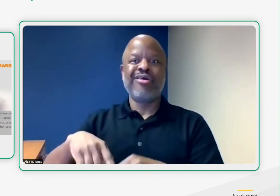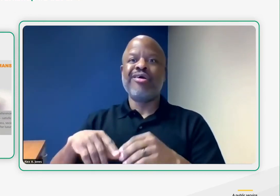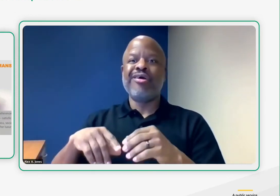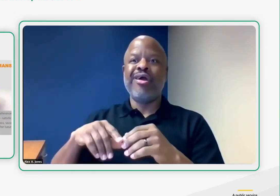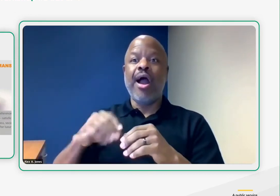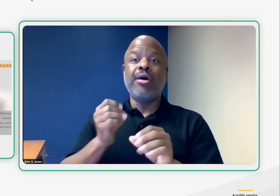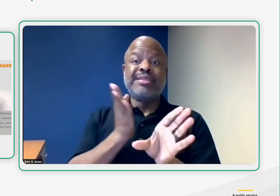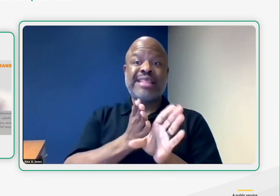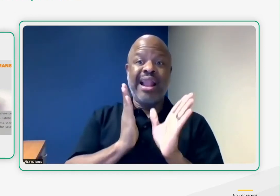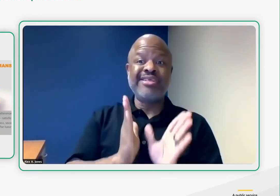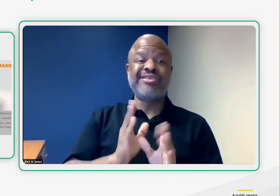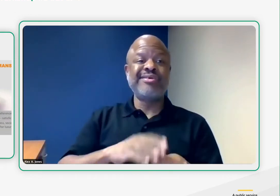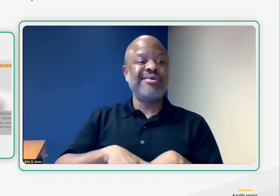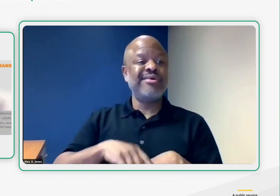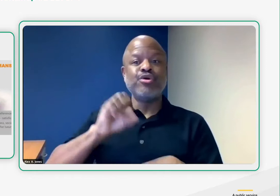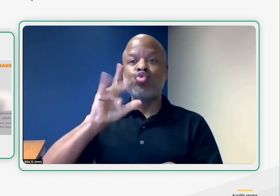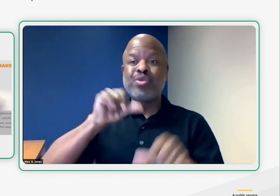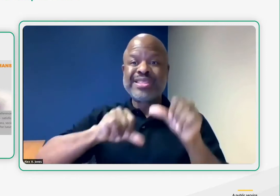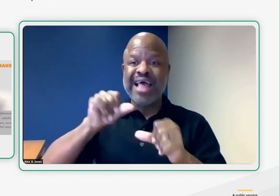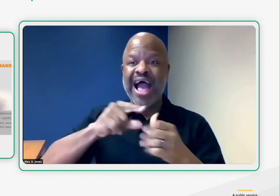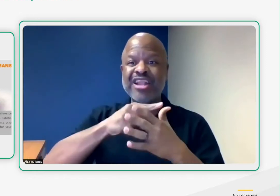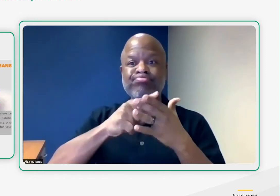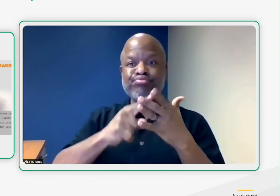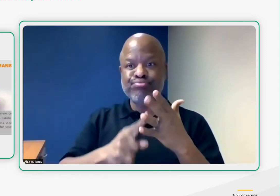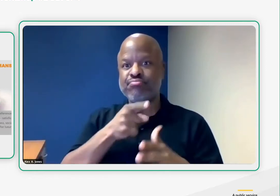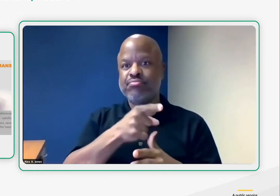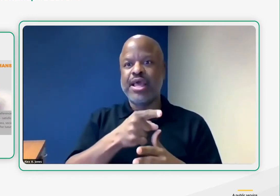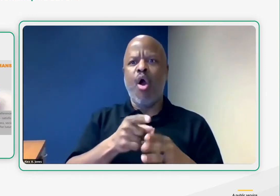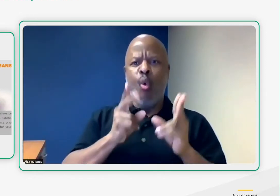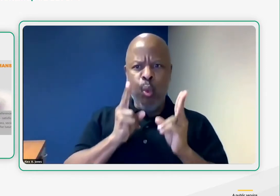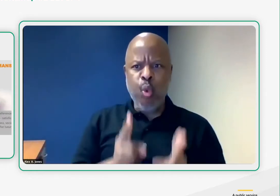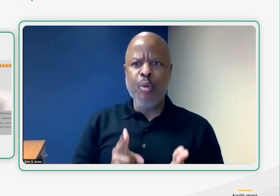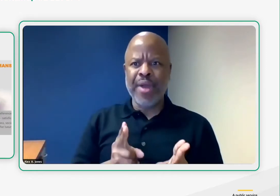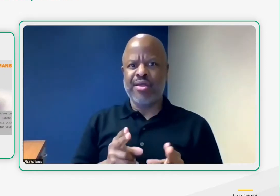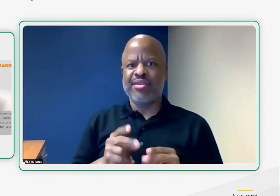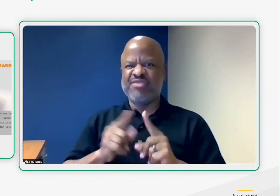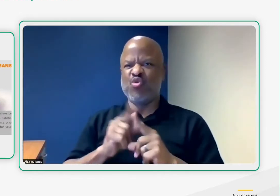Psychologists, or social scientists, or sociologists, they know humans.